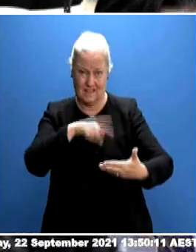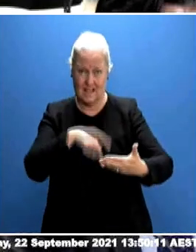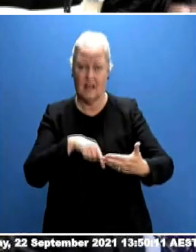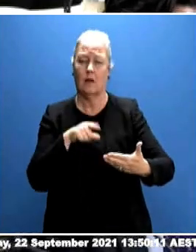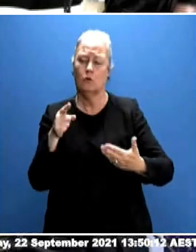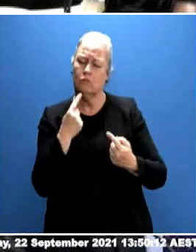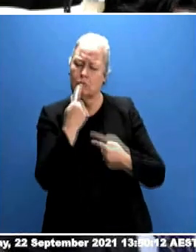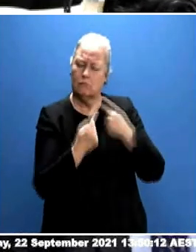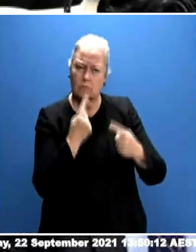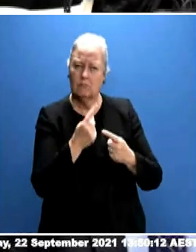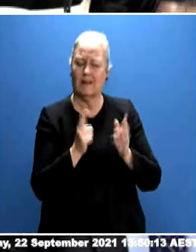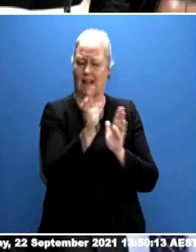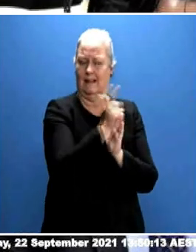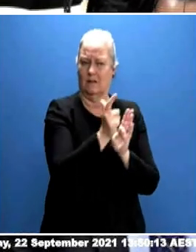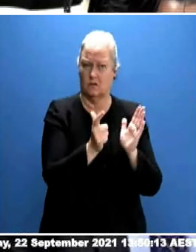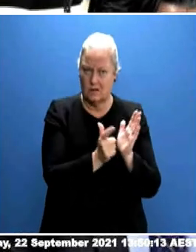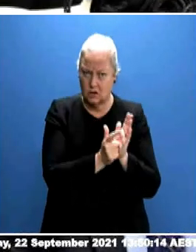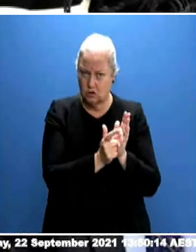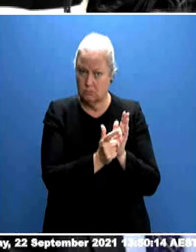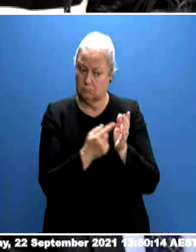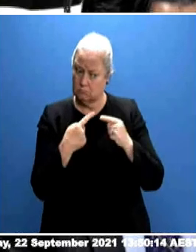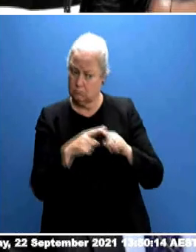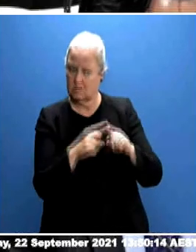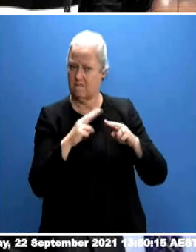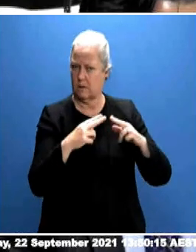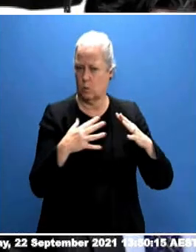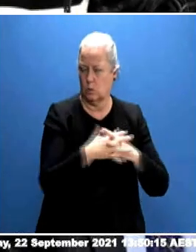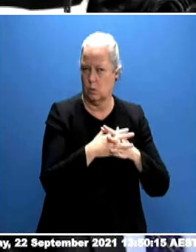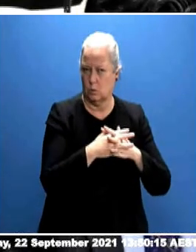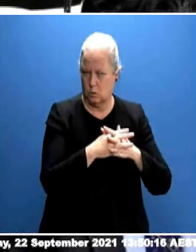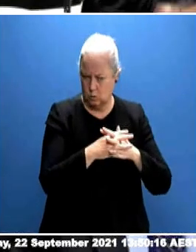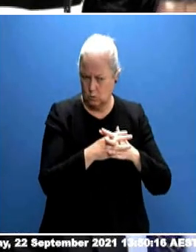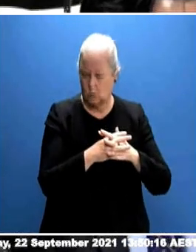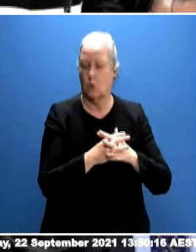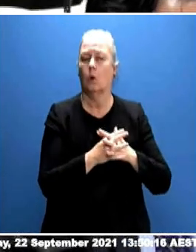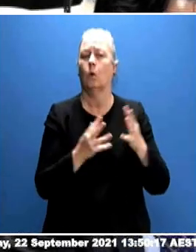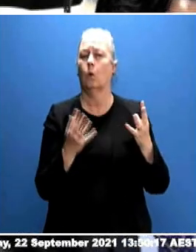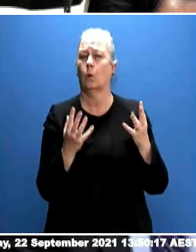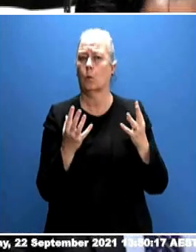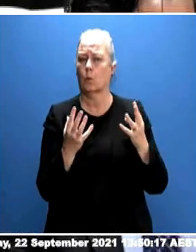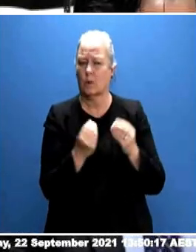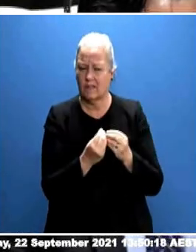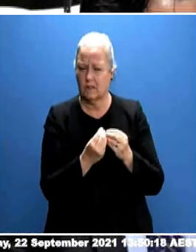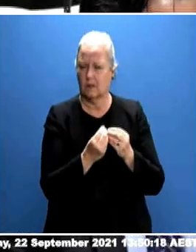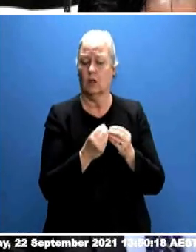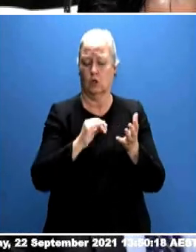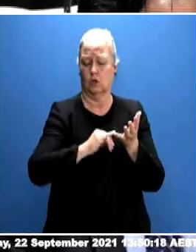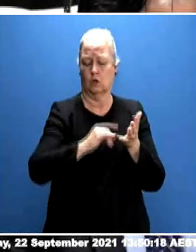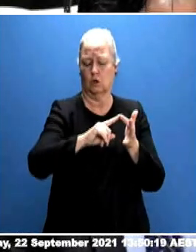framework under which a Secure Care arrangement can be made for children,